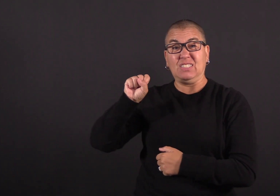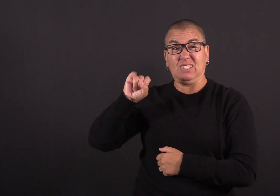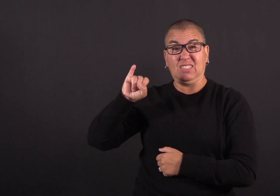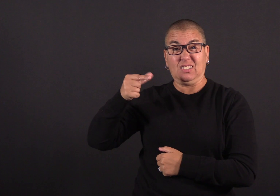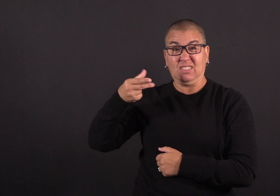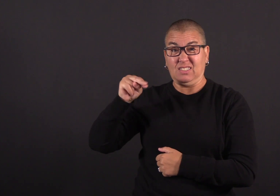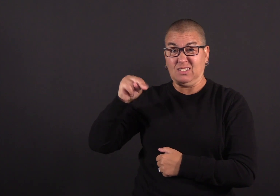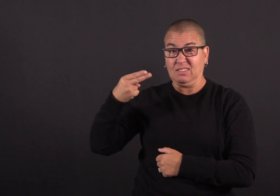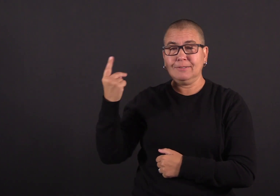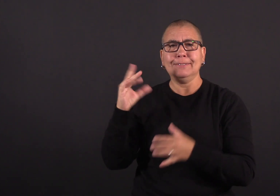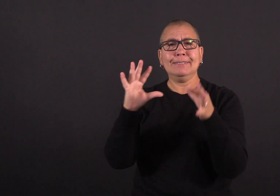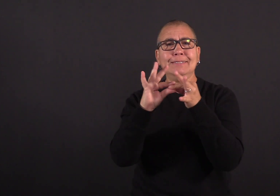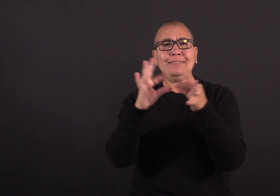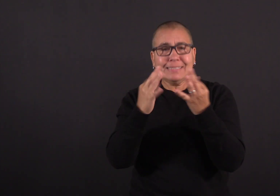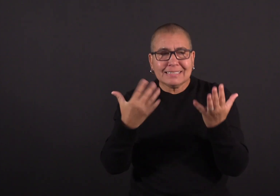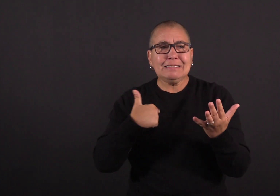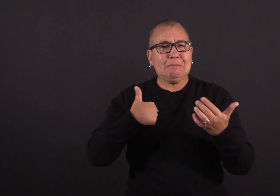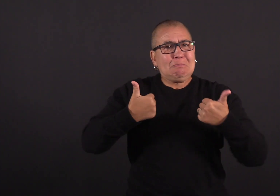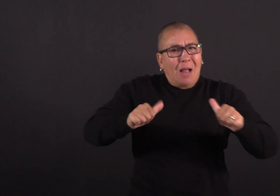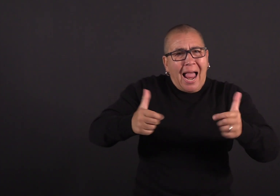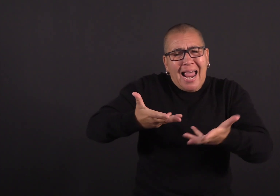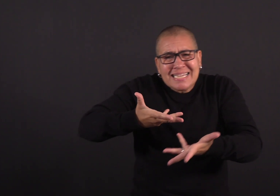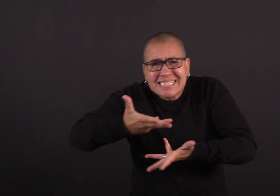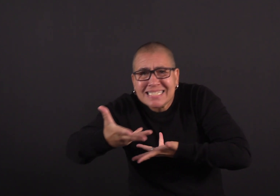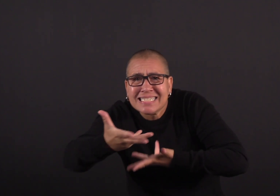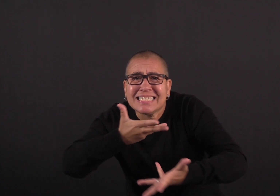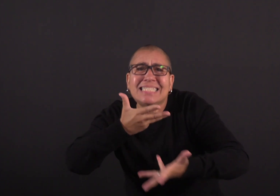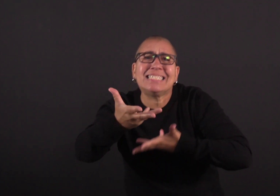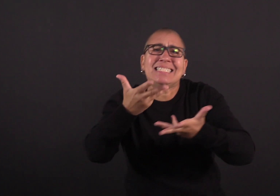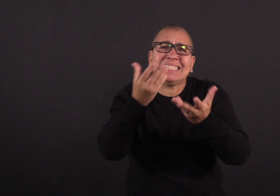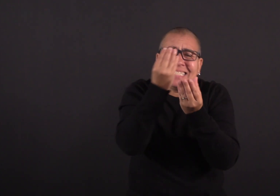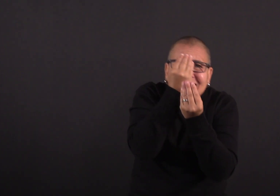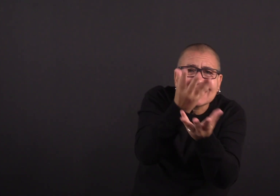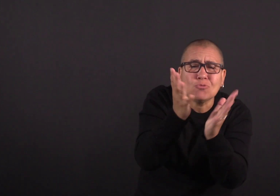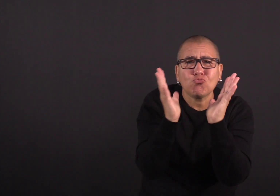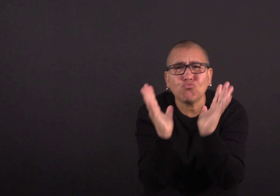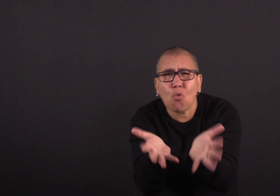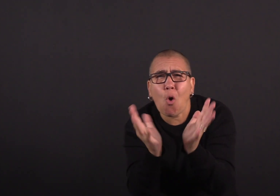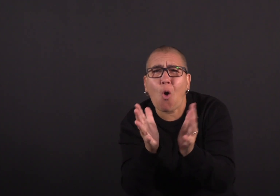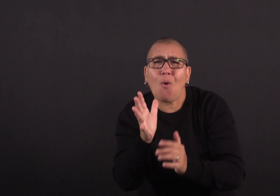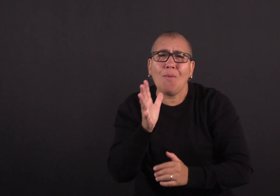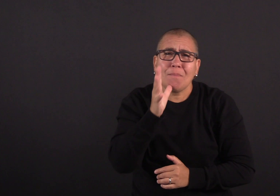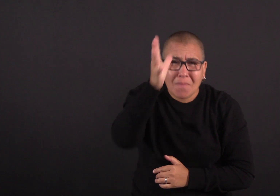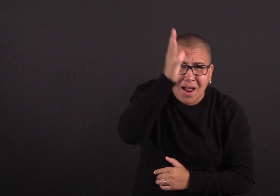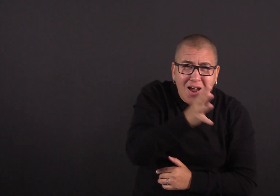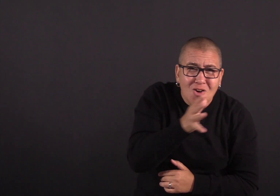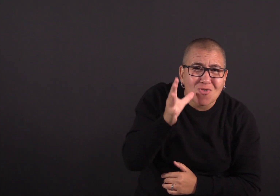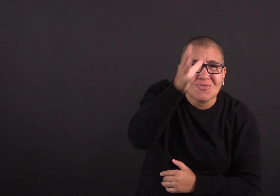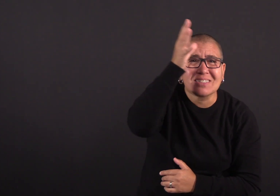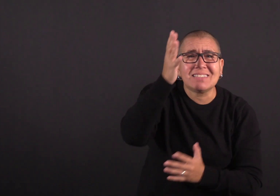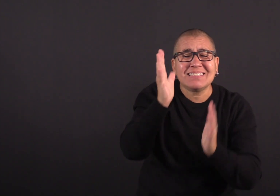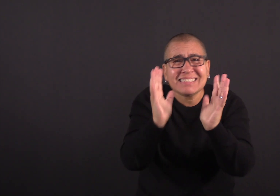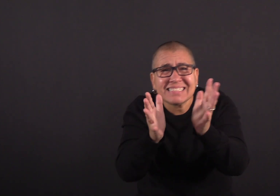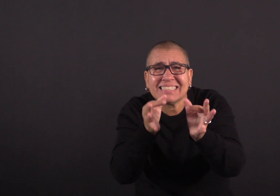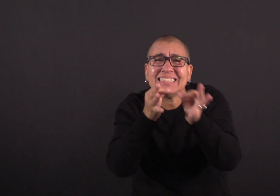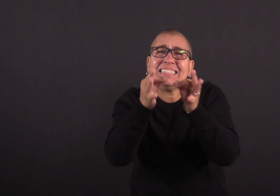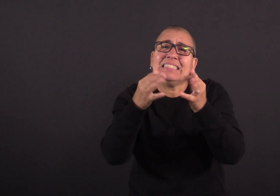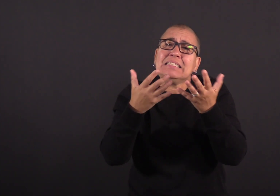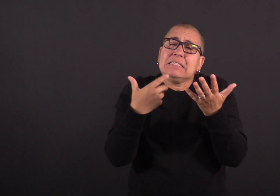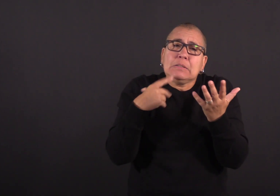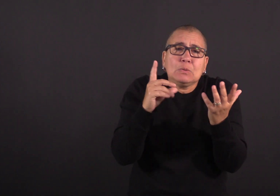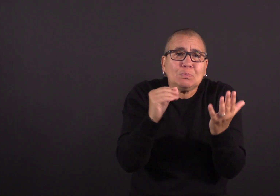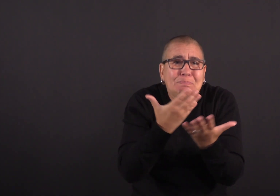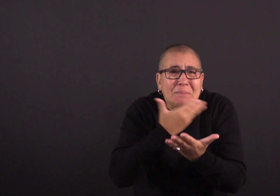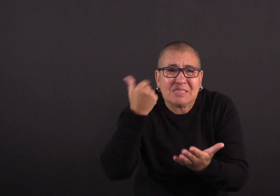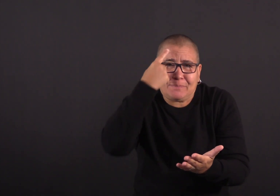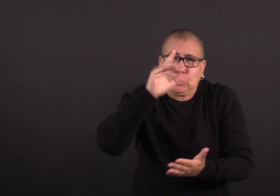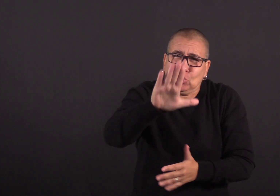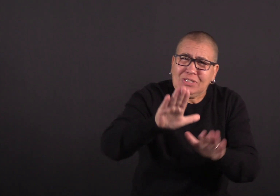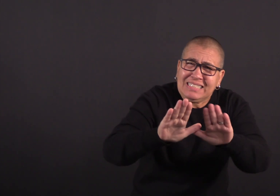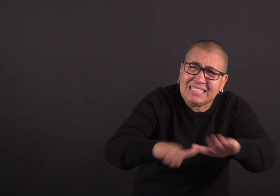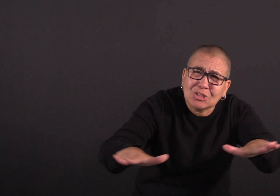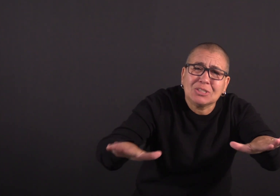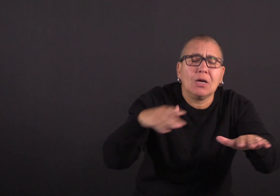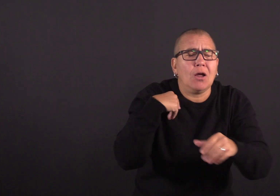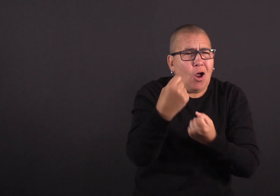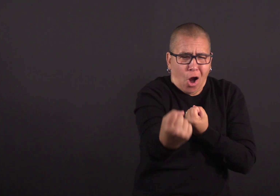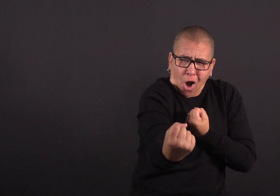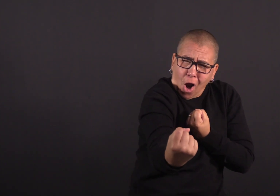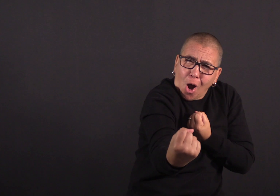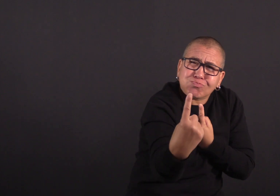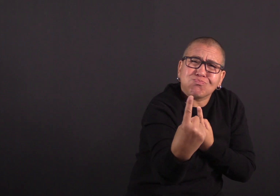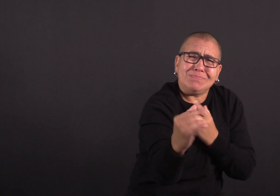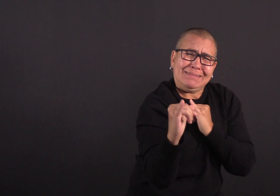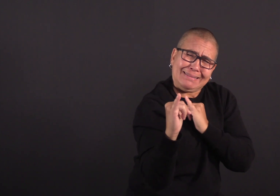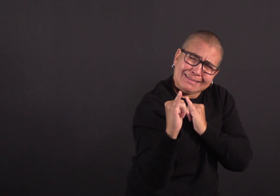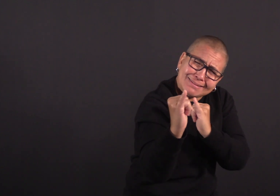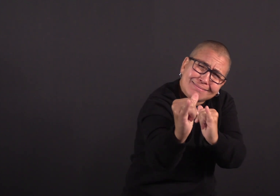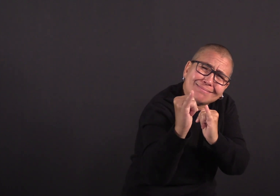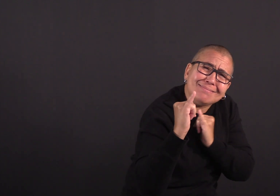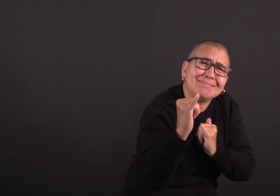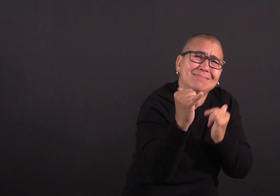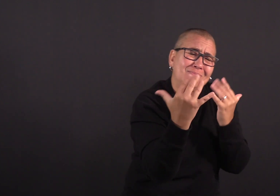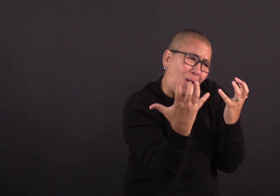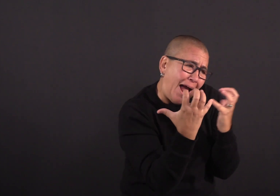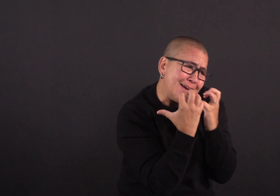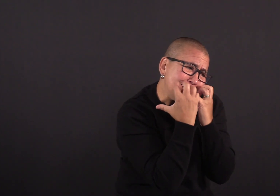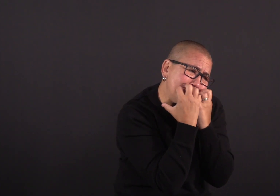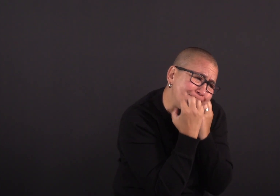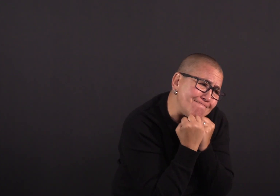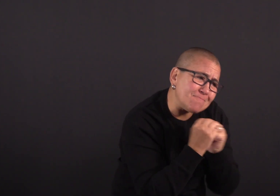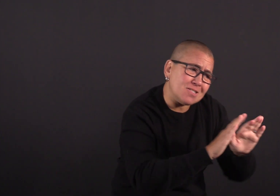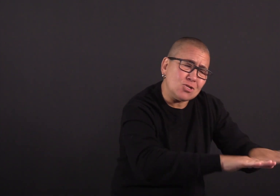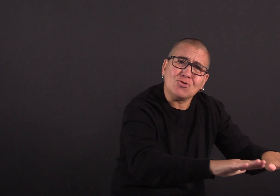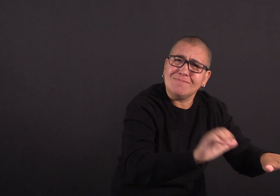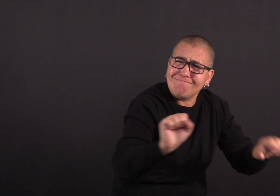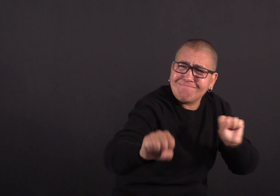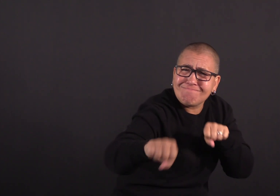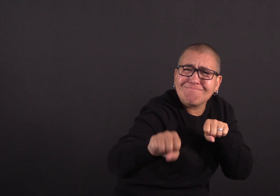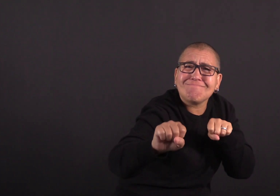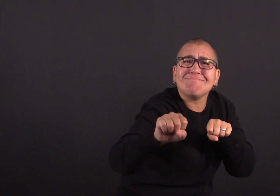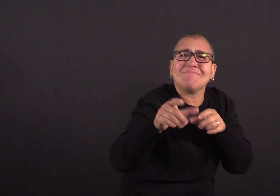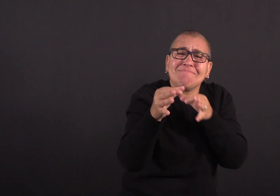vaccine for their children at higher rates. Singh said she approaches pediatrics with